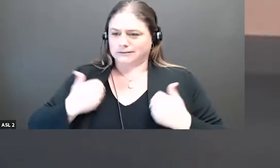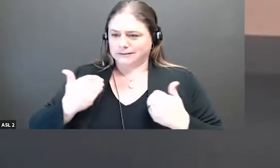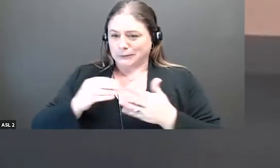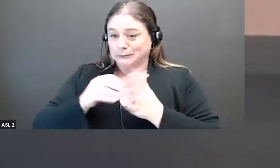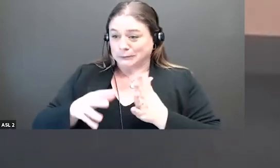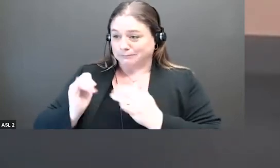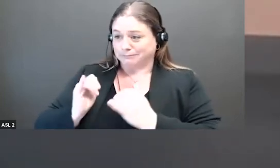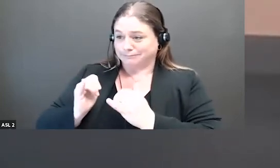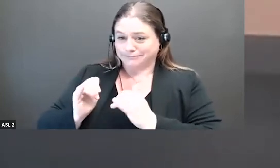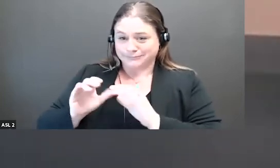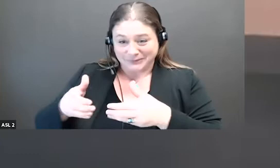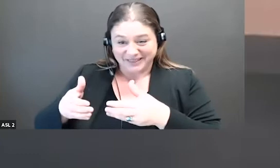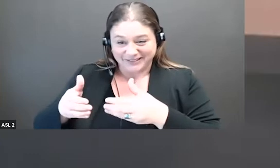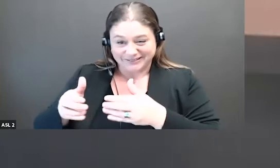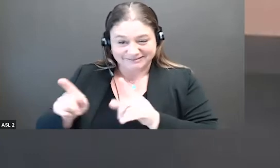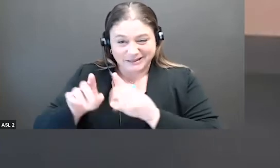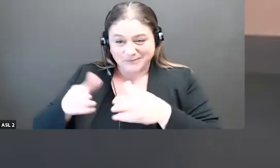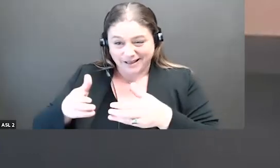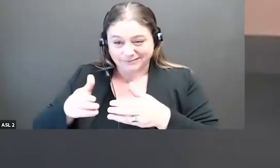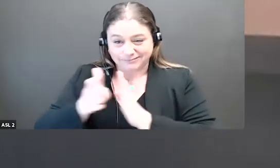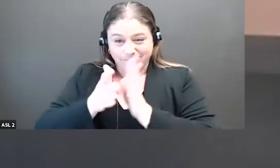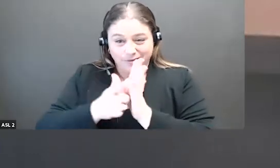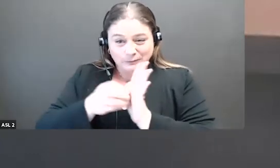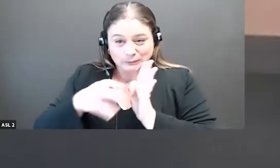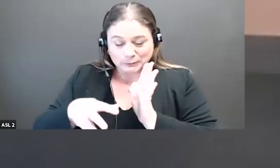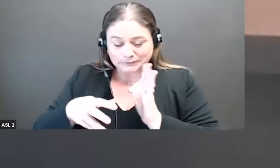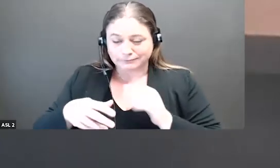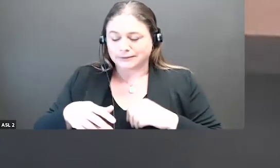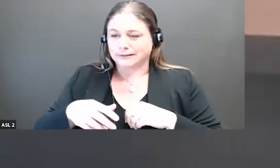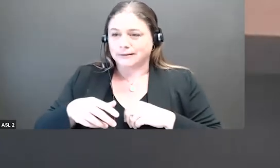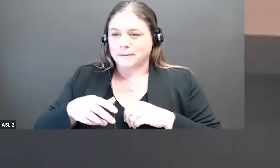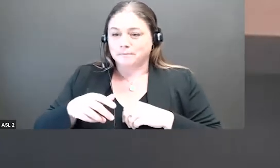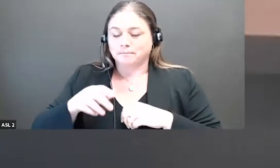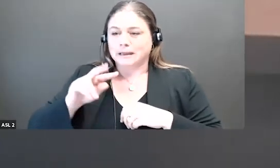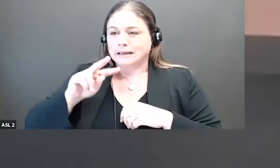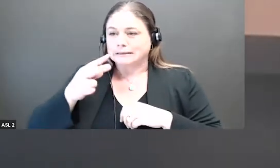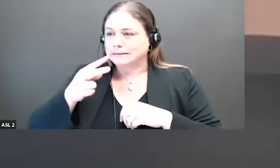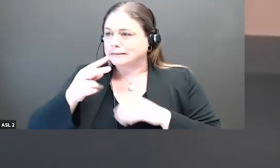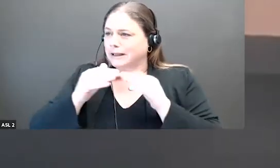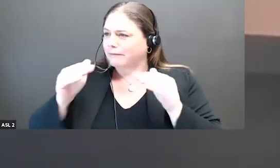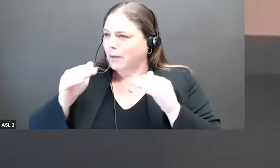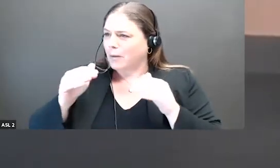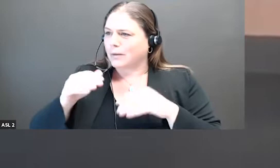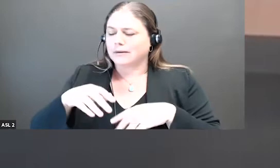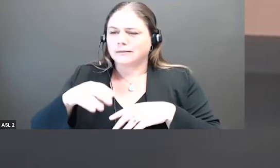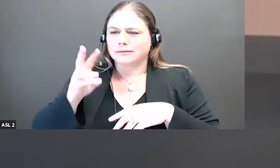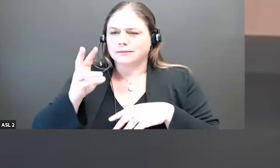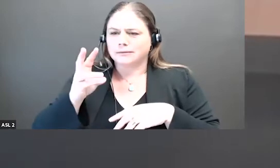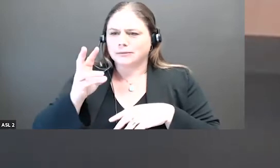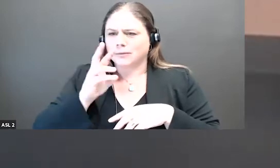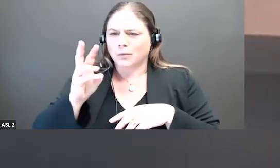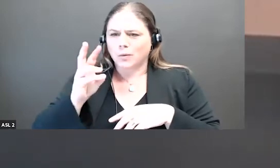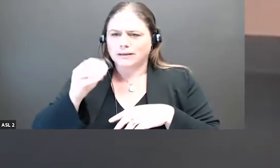a hot room on the second floor of the West end Y in Toronto, Ontario. And we were both trying